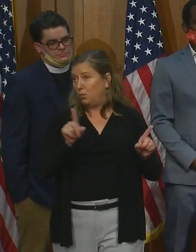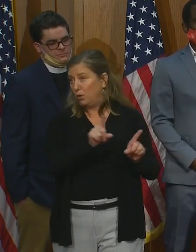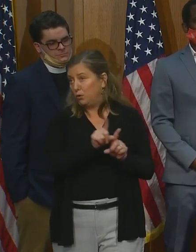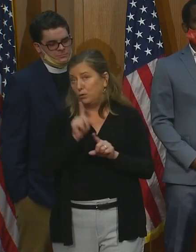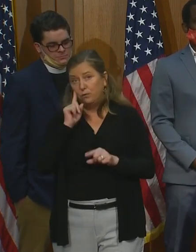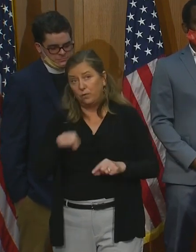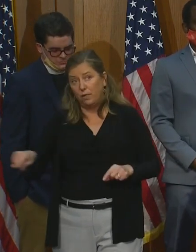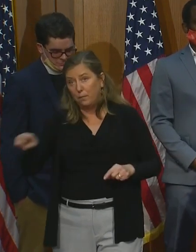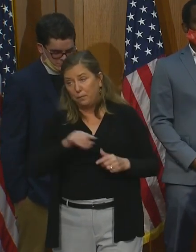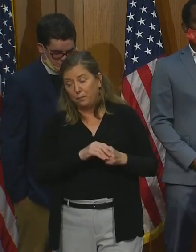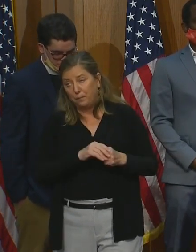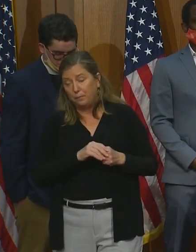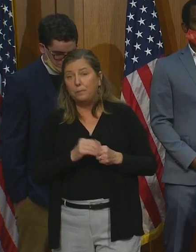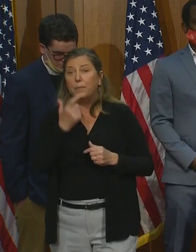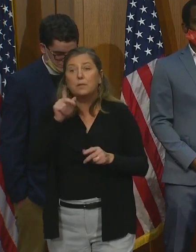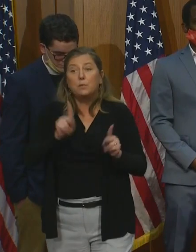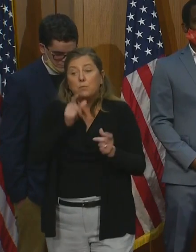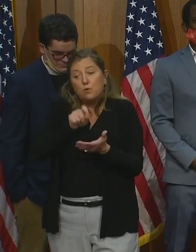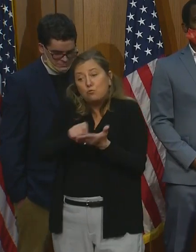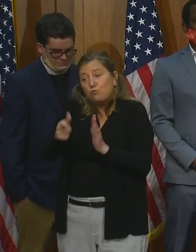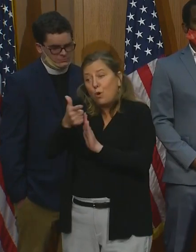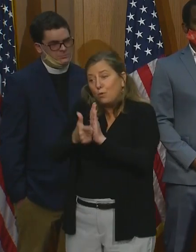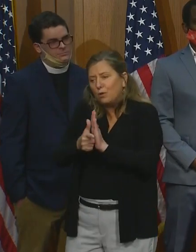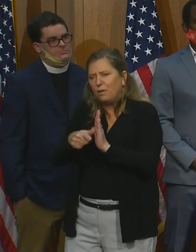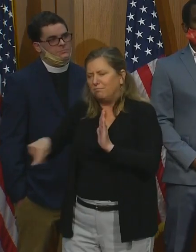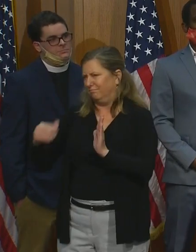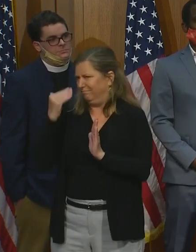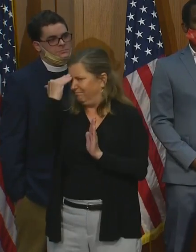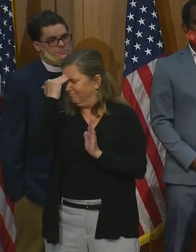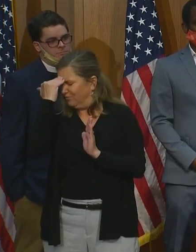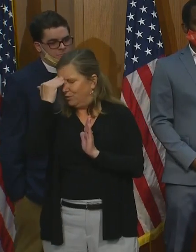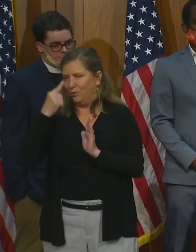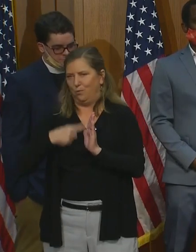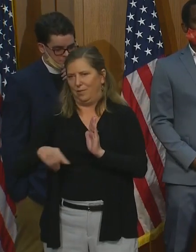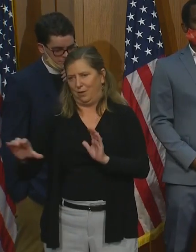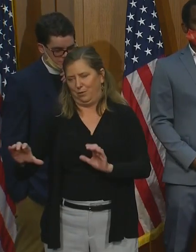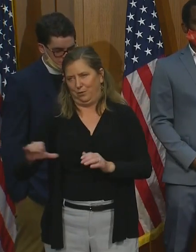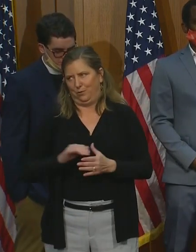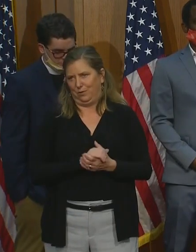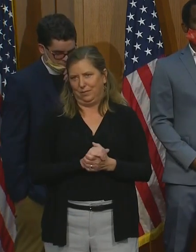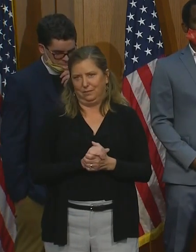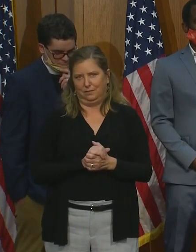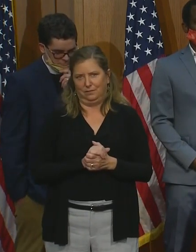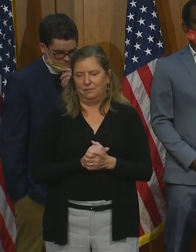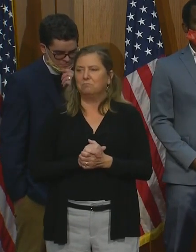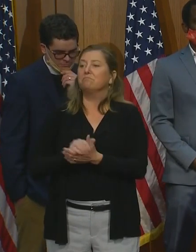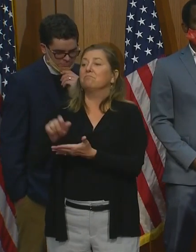THOUSAND. AND THAT WORK TO. BECAUSE THE PEOPLE WHO WROTE